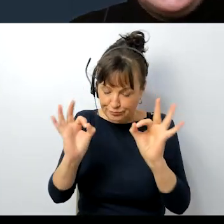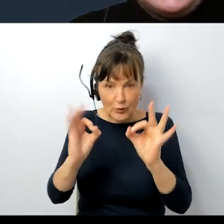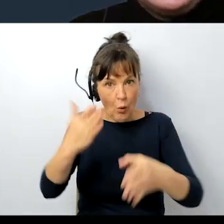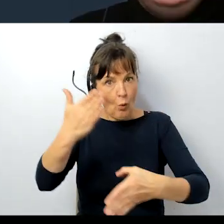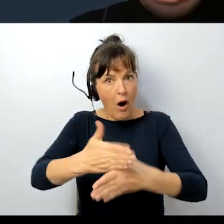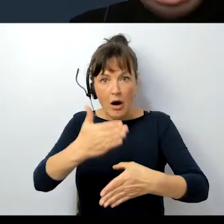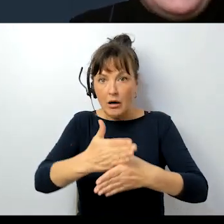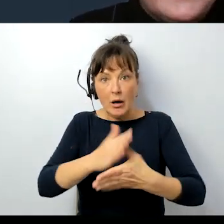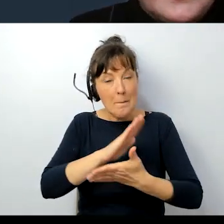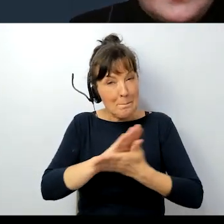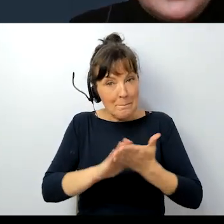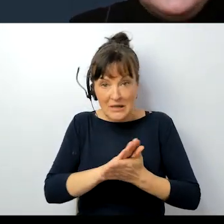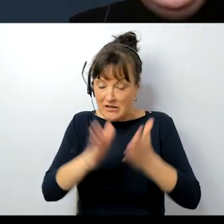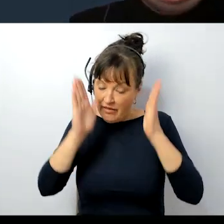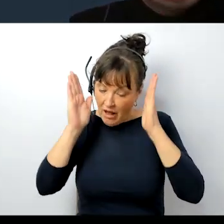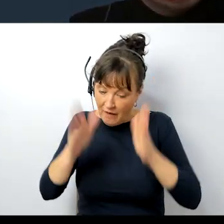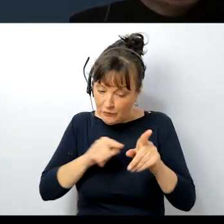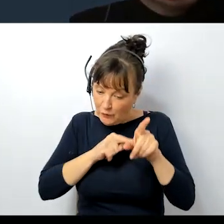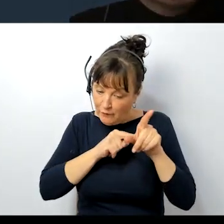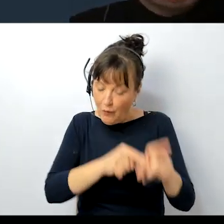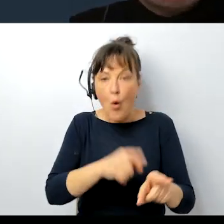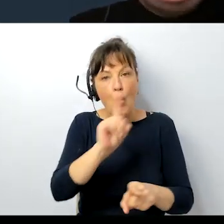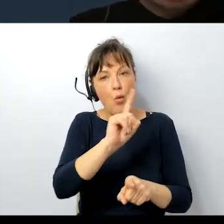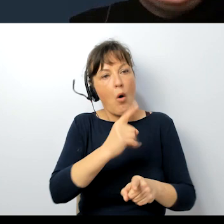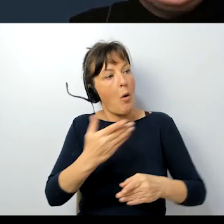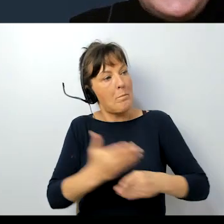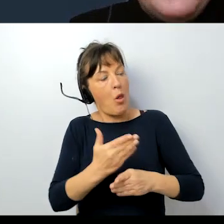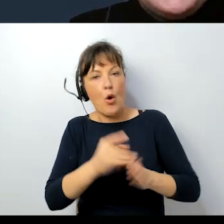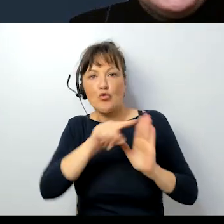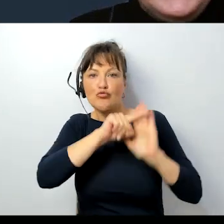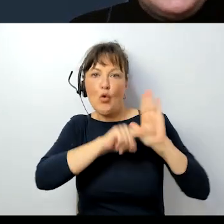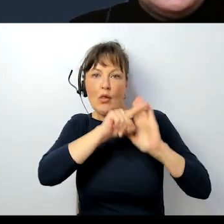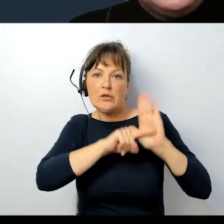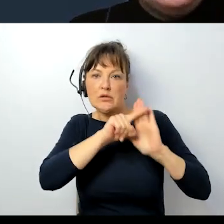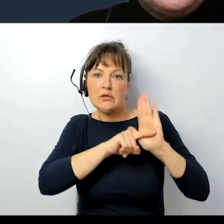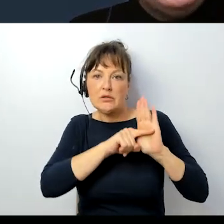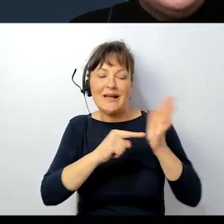status and as such these individuals would be bound by the terms and conditions of their